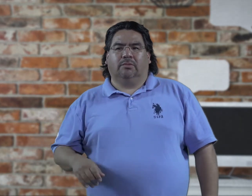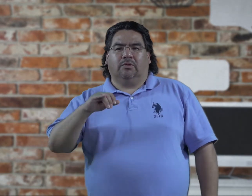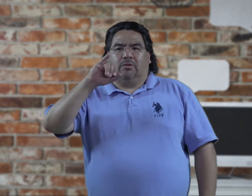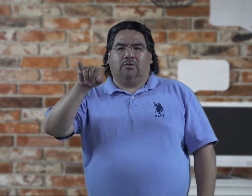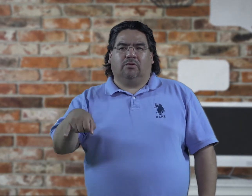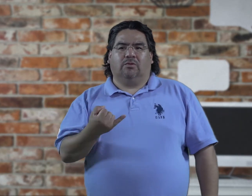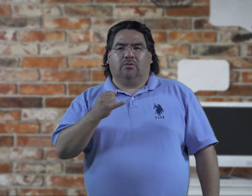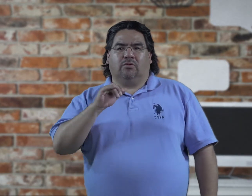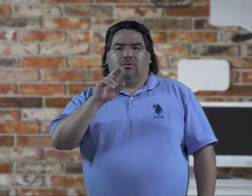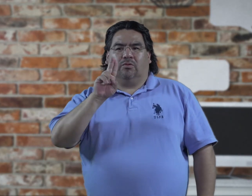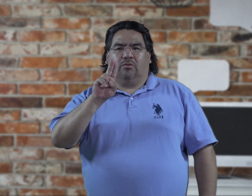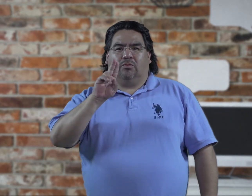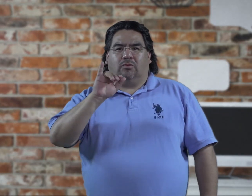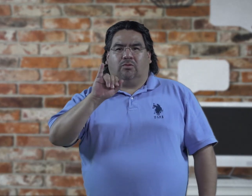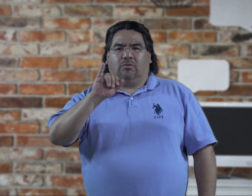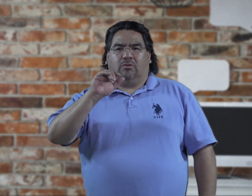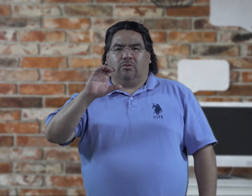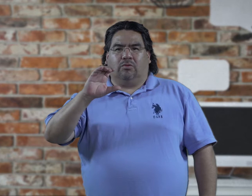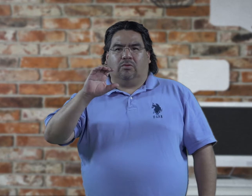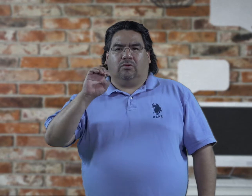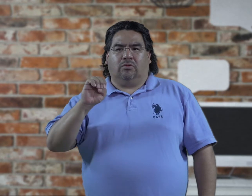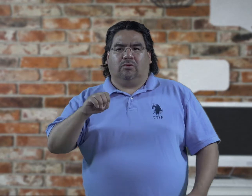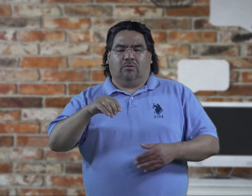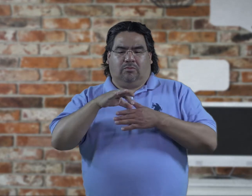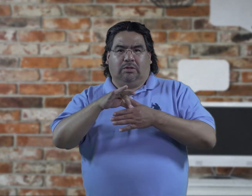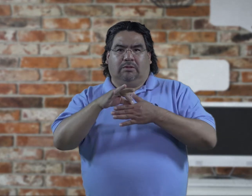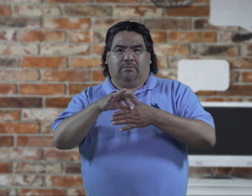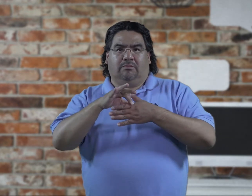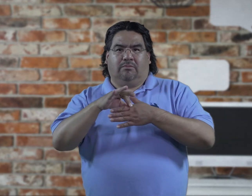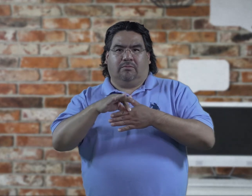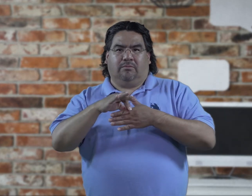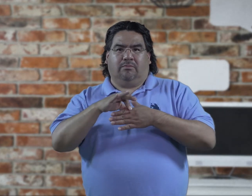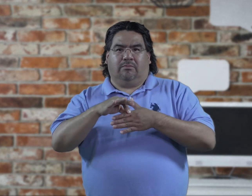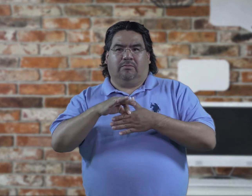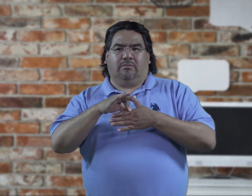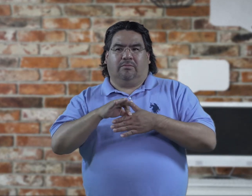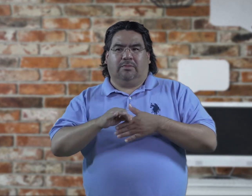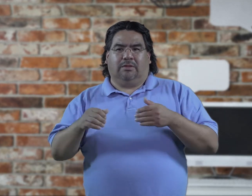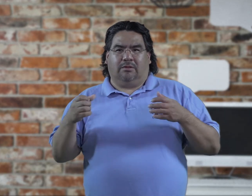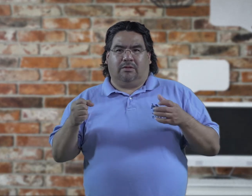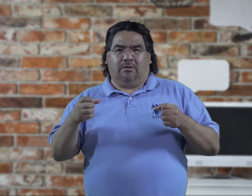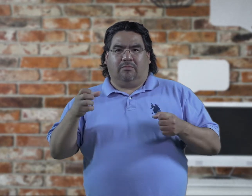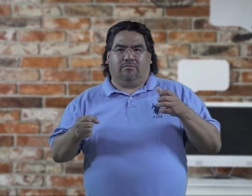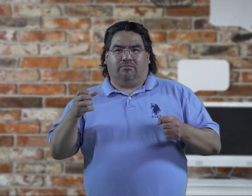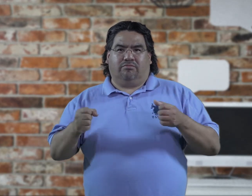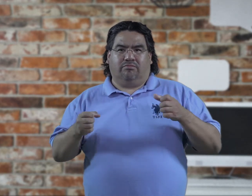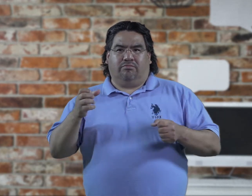J U I C E Meat Milk